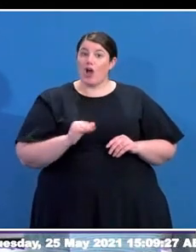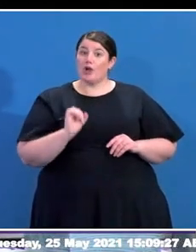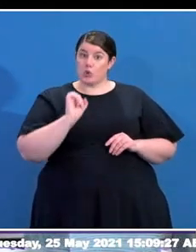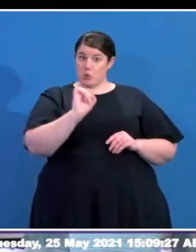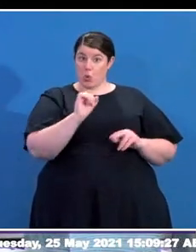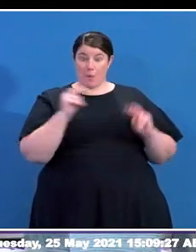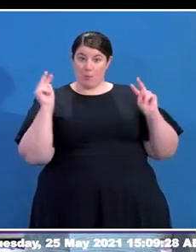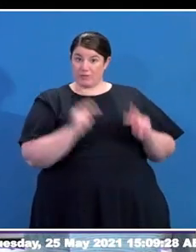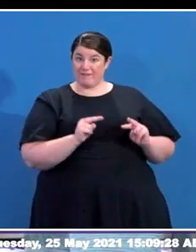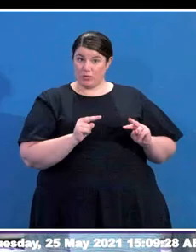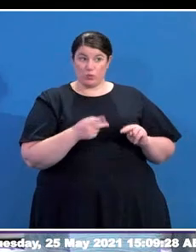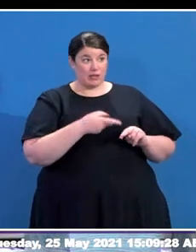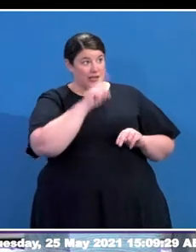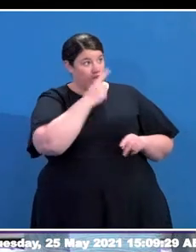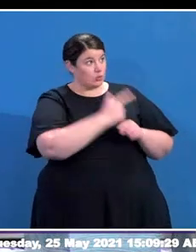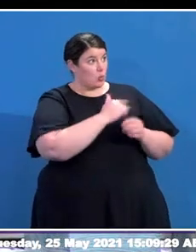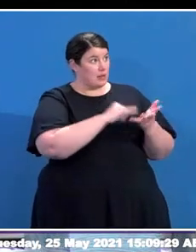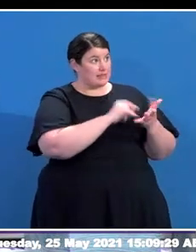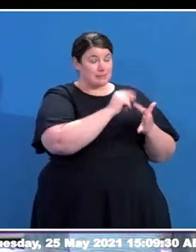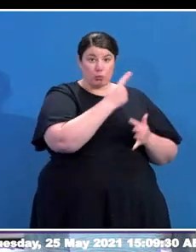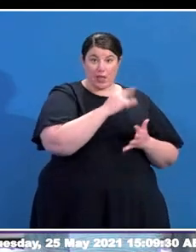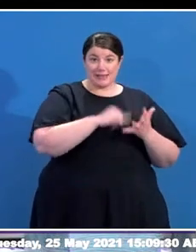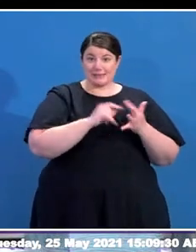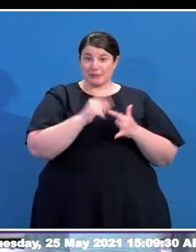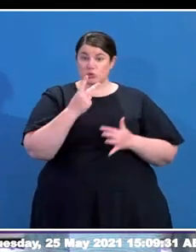not speaking to them, they didn't have the opportunity or whether they did or